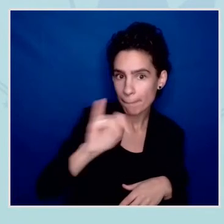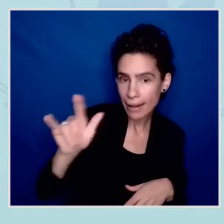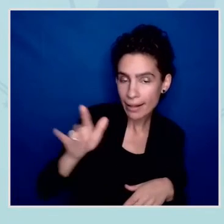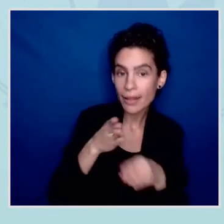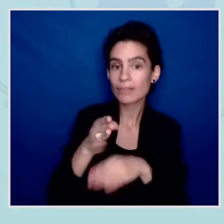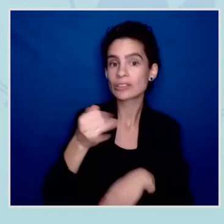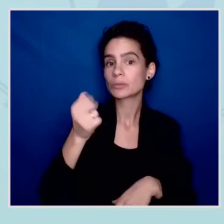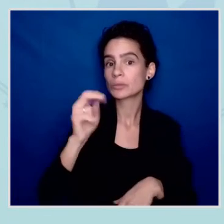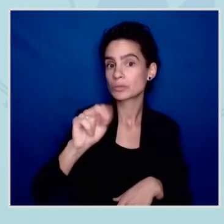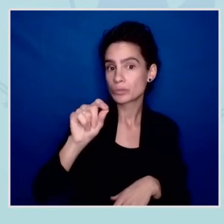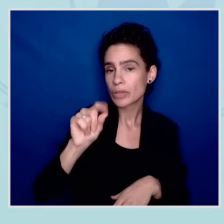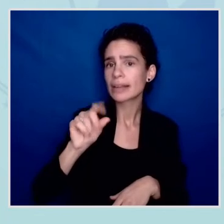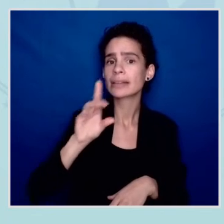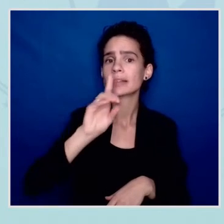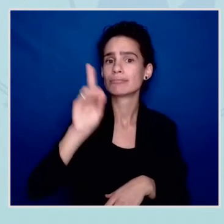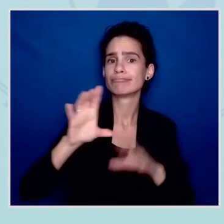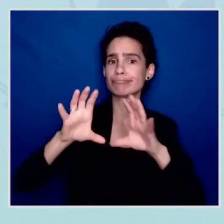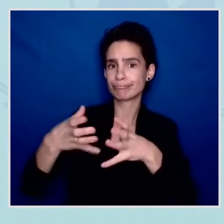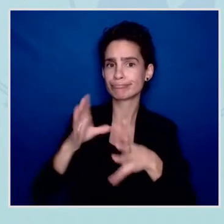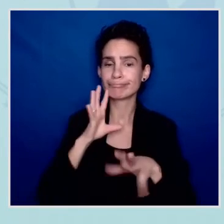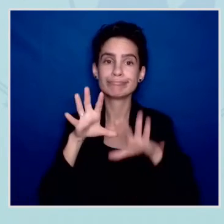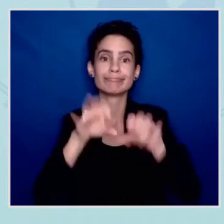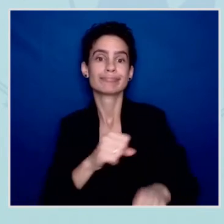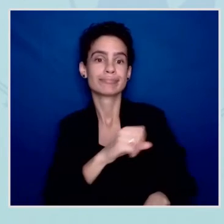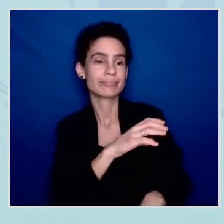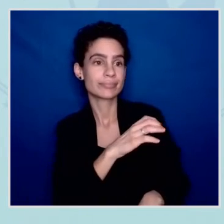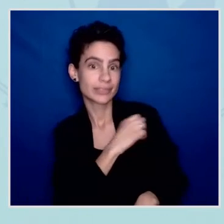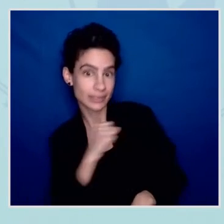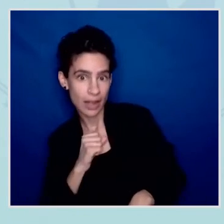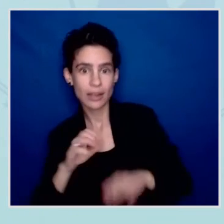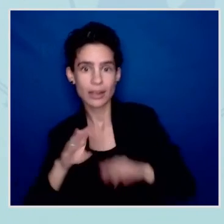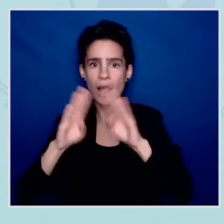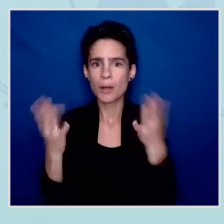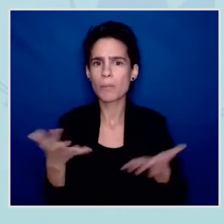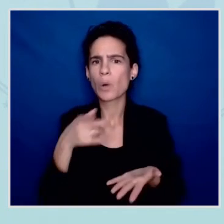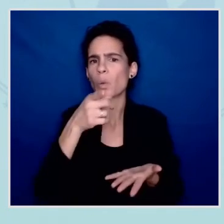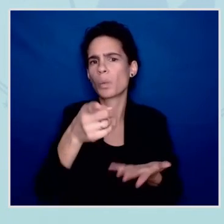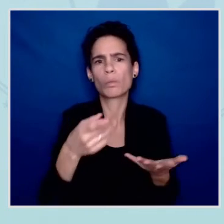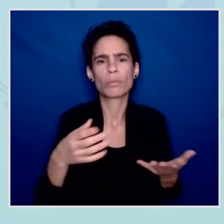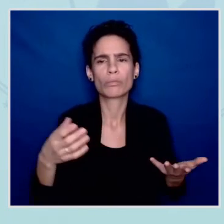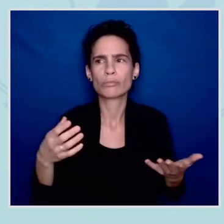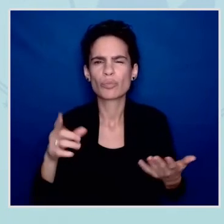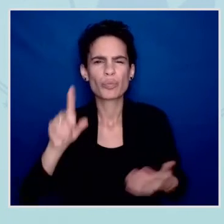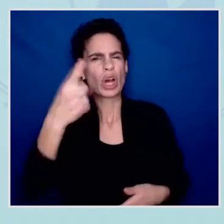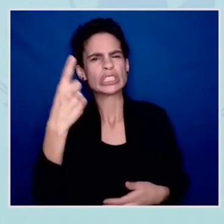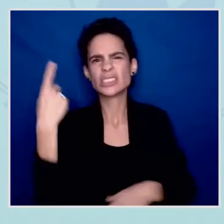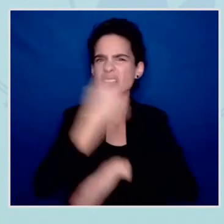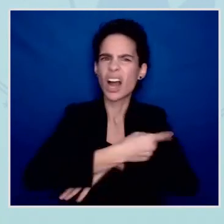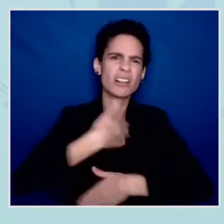INTERVENE AND TELL HIM WHAT WE SHOULD OR SHOULD NOT INDICT. BEYOND THE COVID DETAIL, WHAT ARE YOUR LEGISLATIVE PRIORITIES? YOU TALKED ABOUT IN THE STRUCTURE AND INTRODUCING